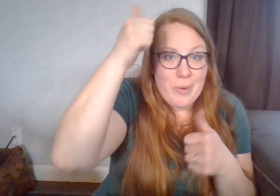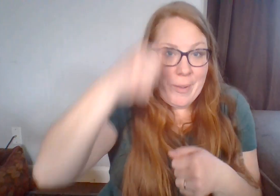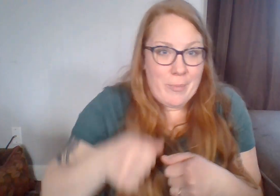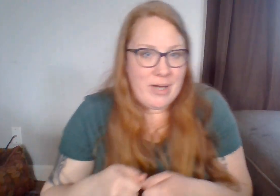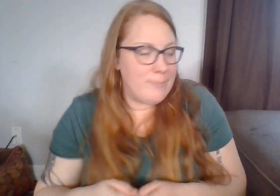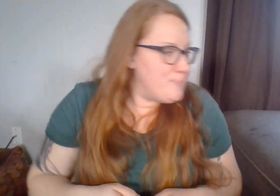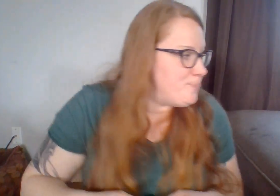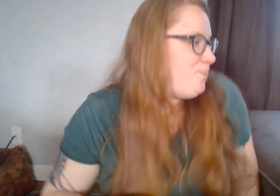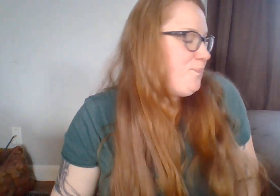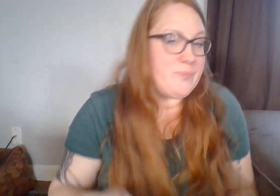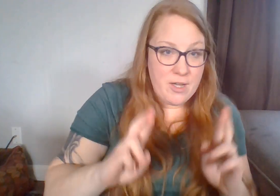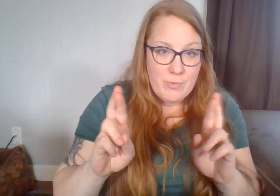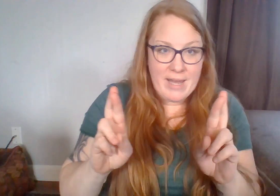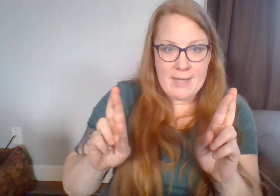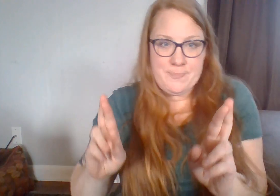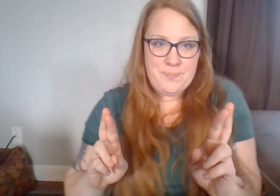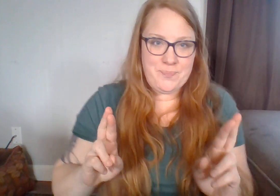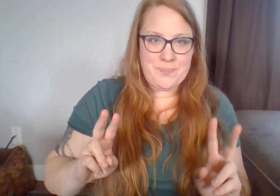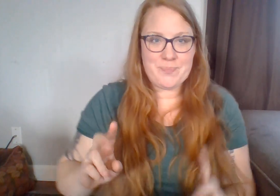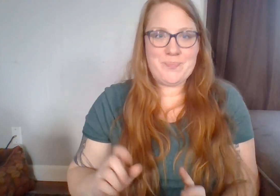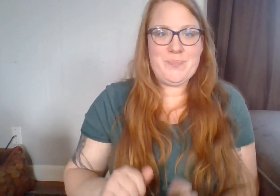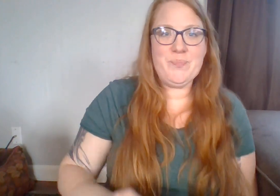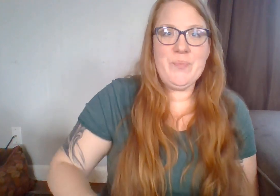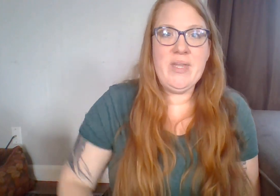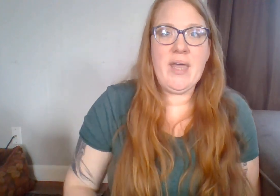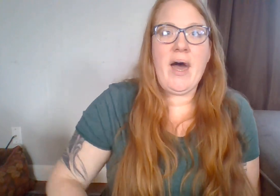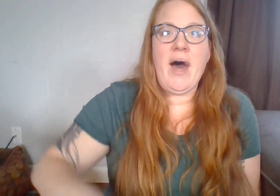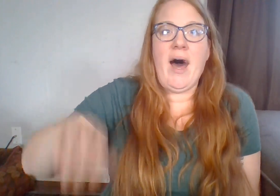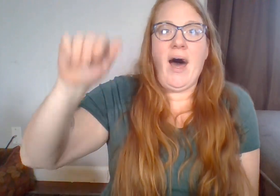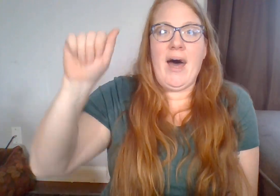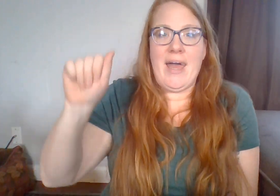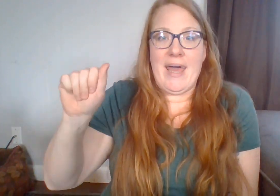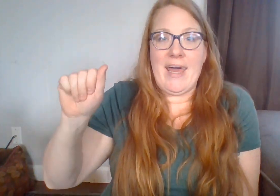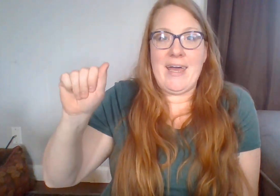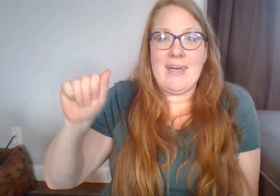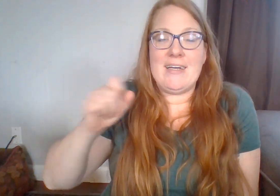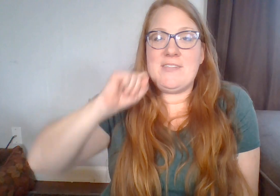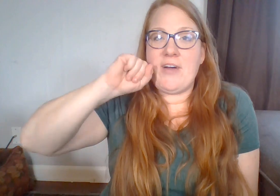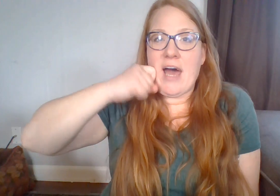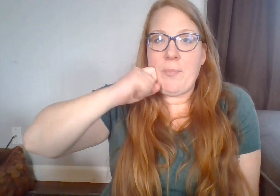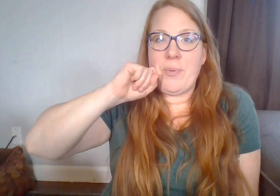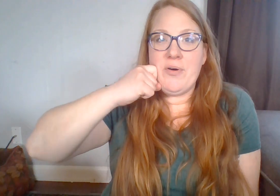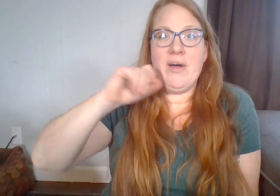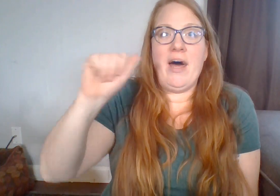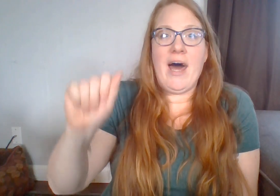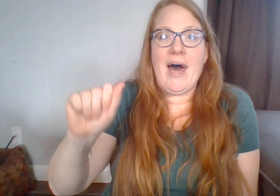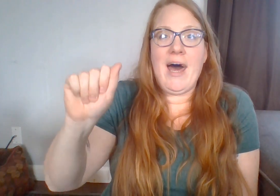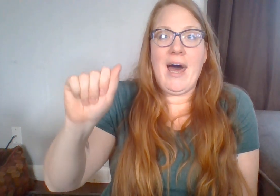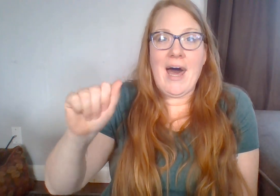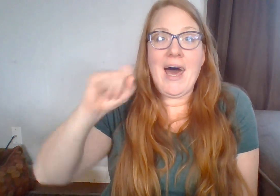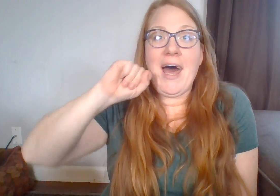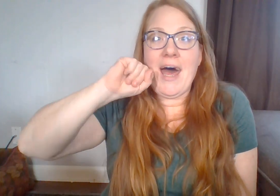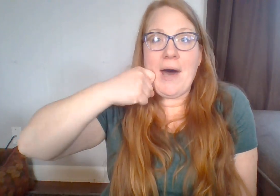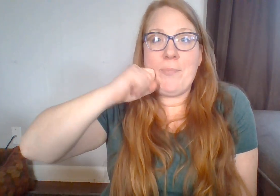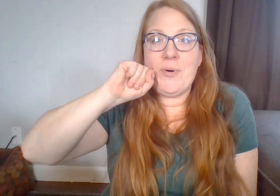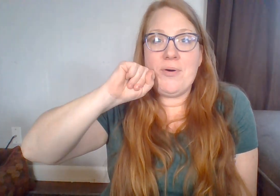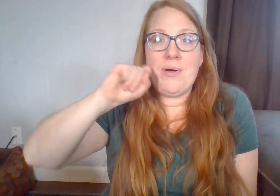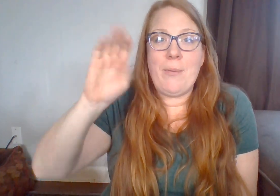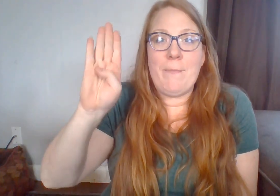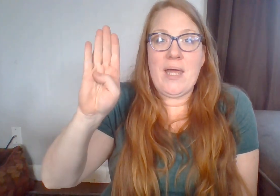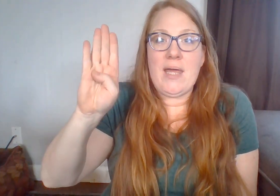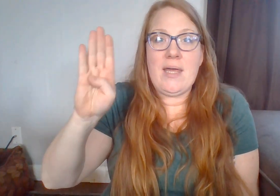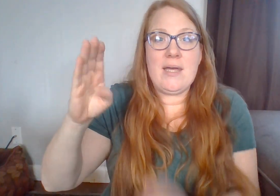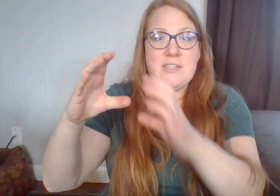remember it Are you ready? A is for Apple a...a...apple, B is